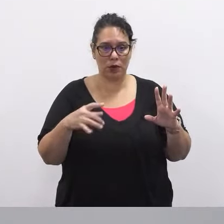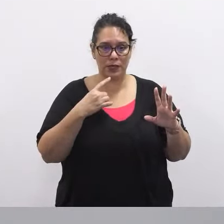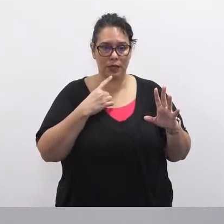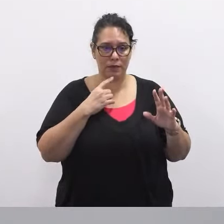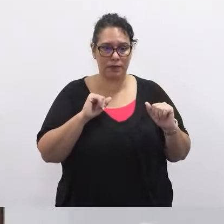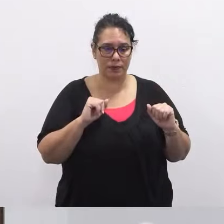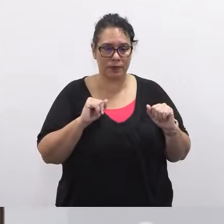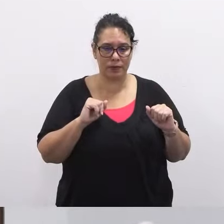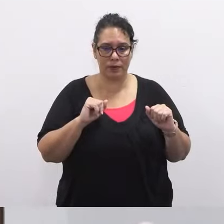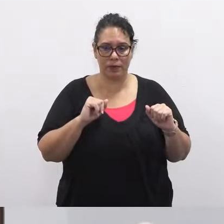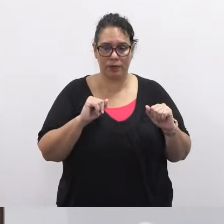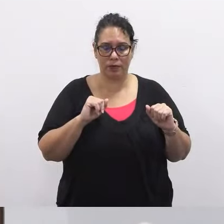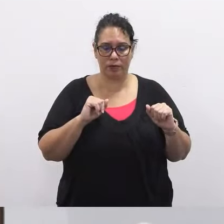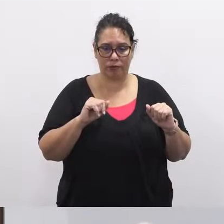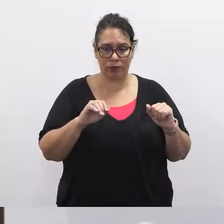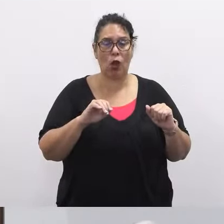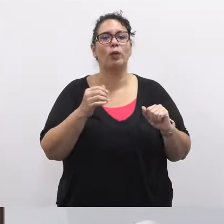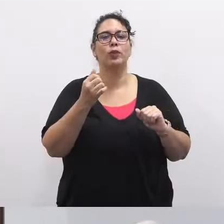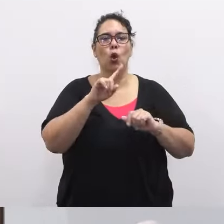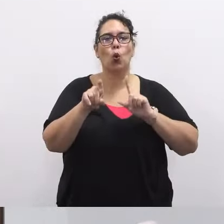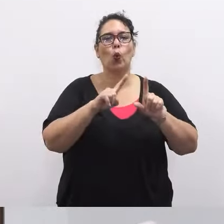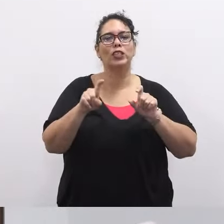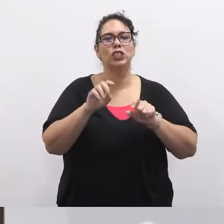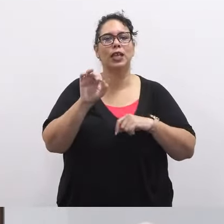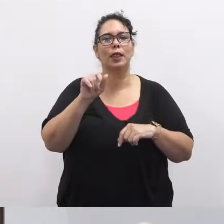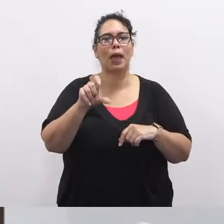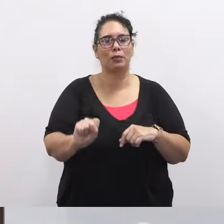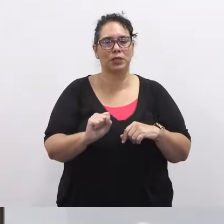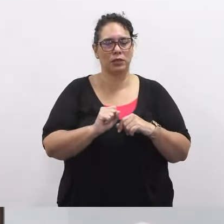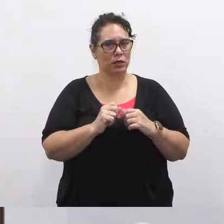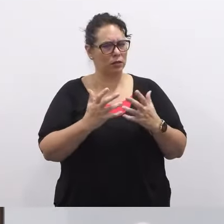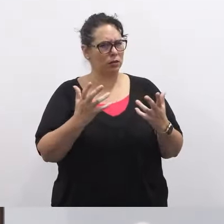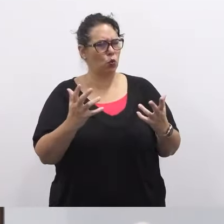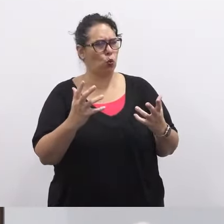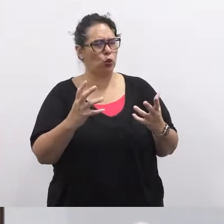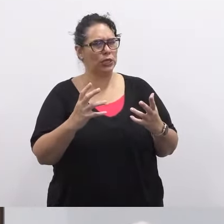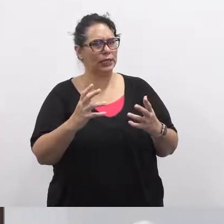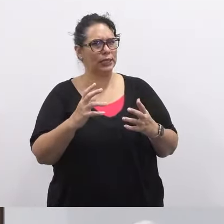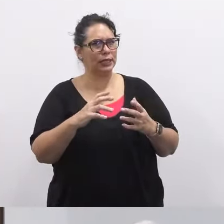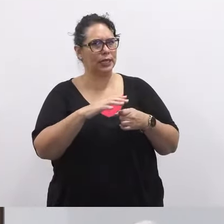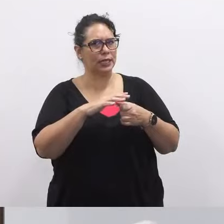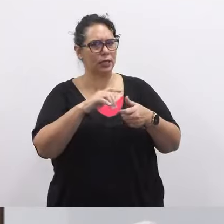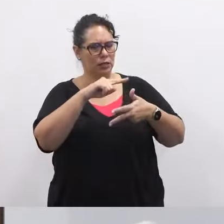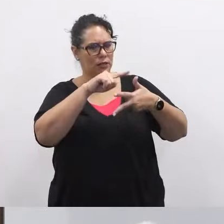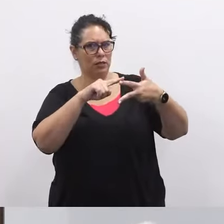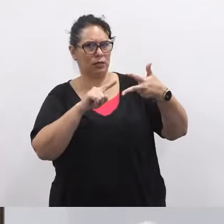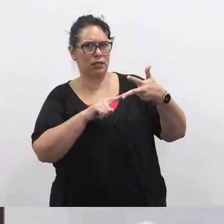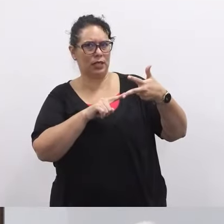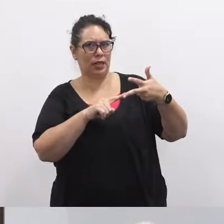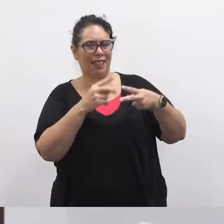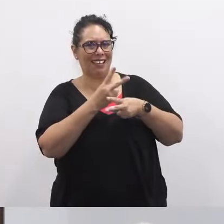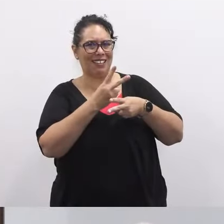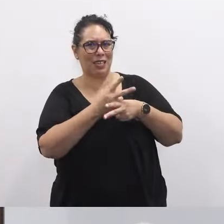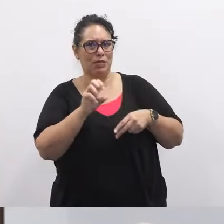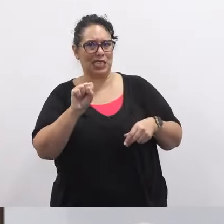Okay. To be clear, which is the scenario that keeps Signal Hill into a single district?